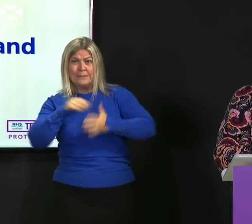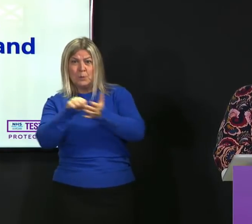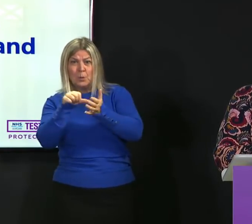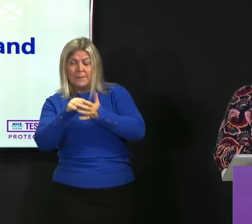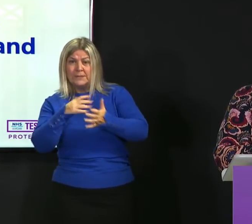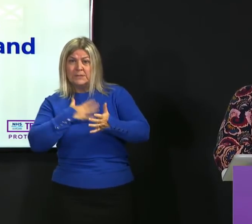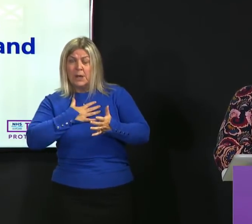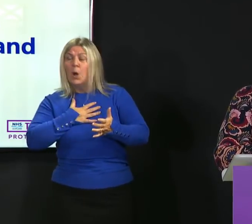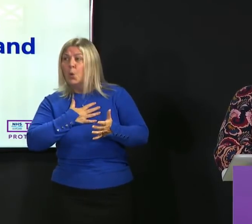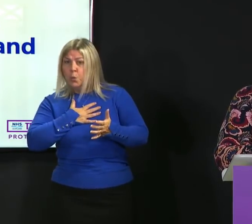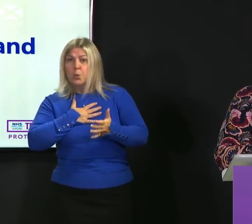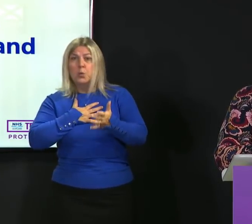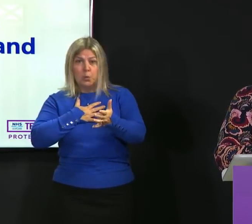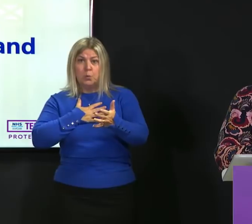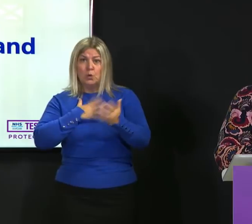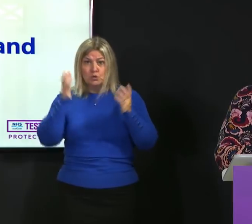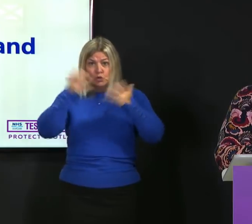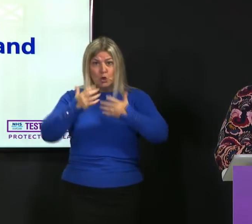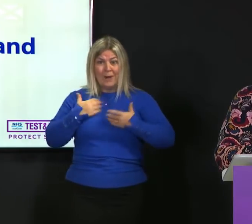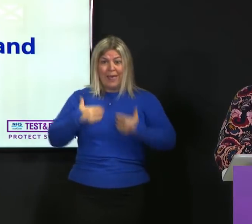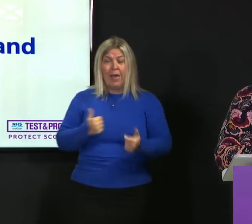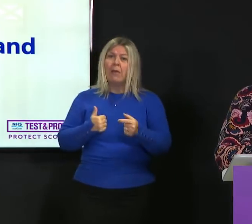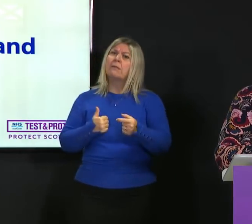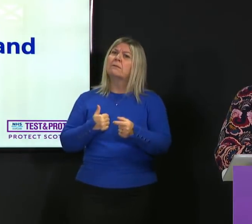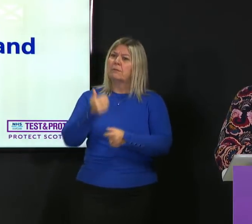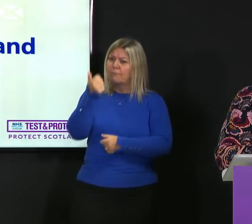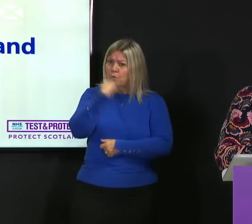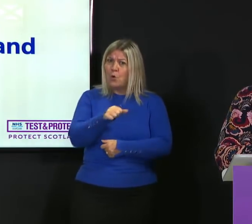and you're concerned about your health, then clearly contacting your GP is the right thing